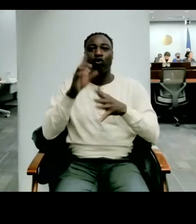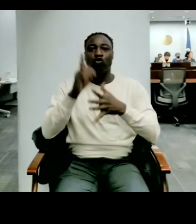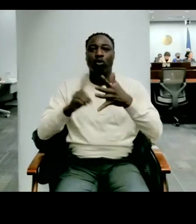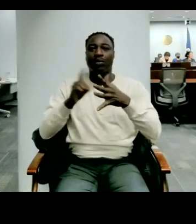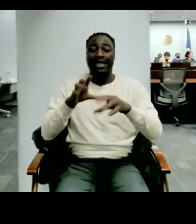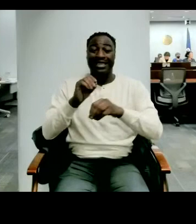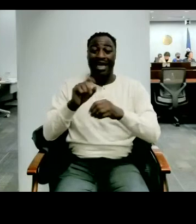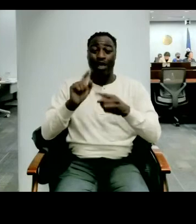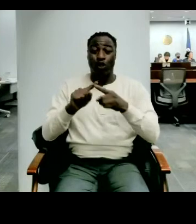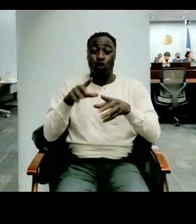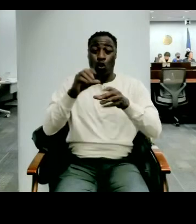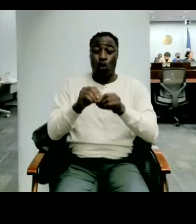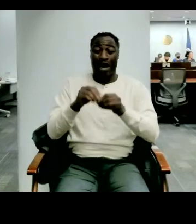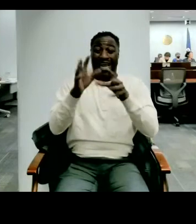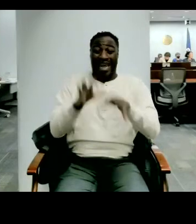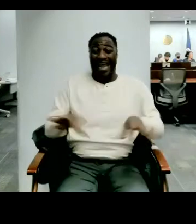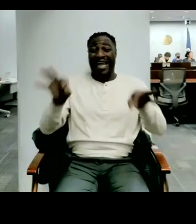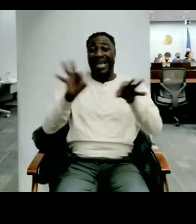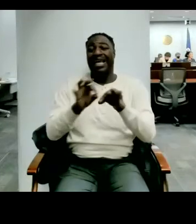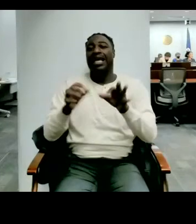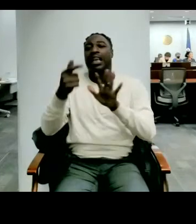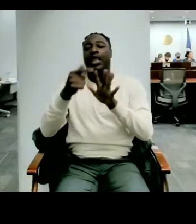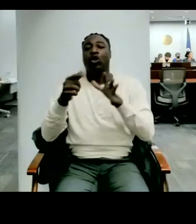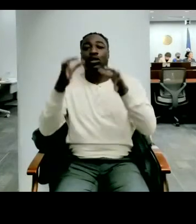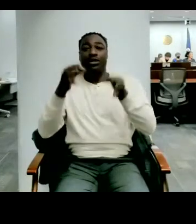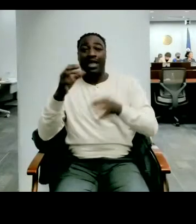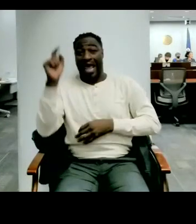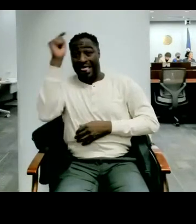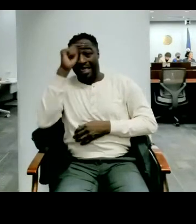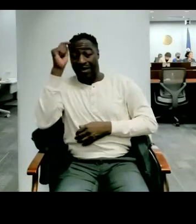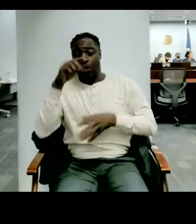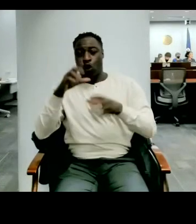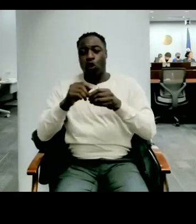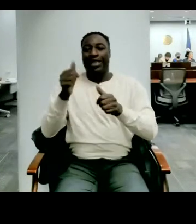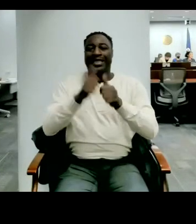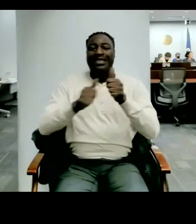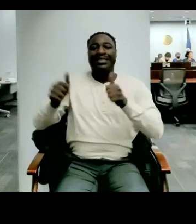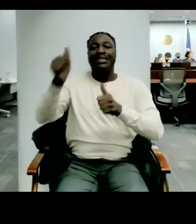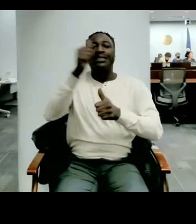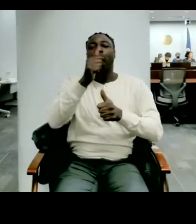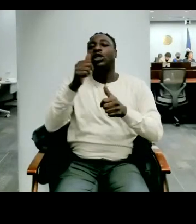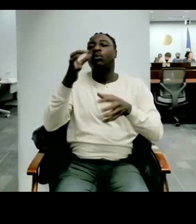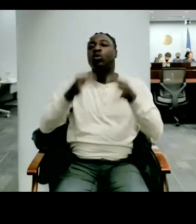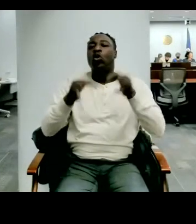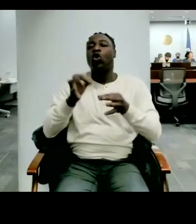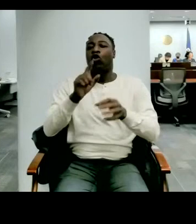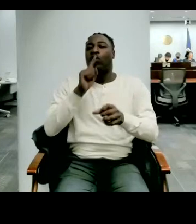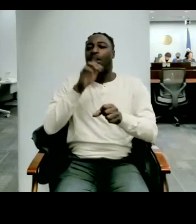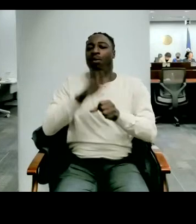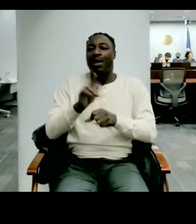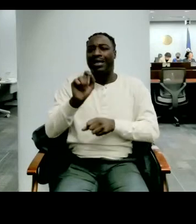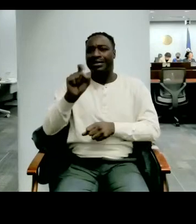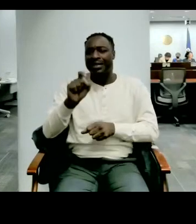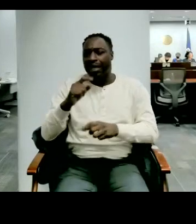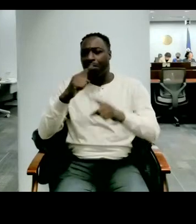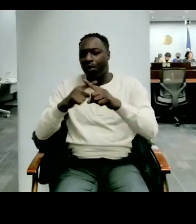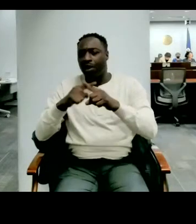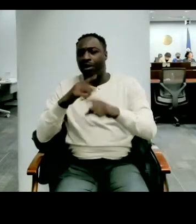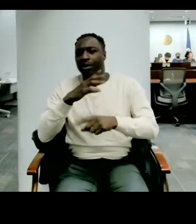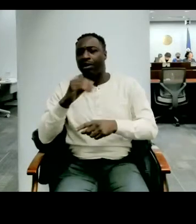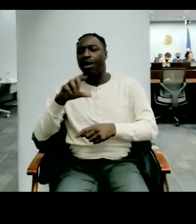incorporate key theories including Supreme Courts reaffirmations, Bostock versus Clayton County.